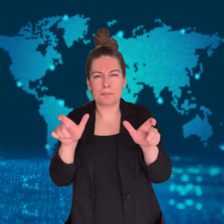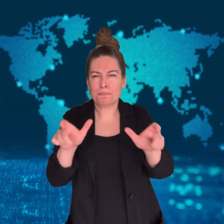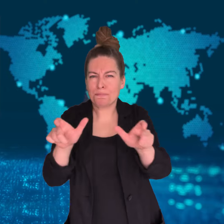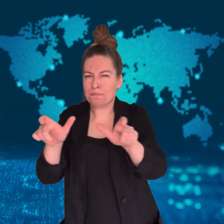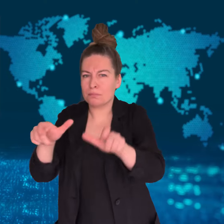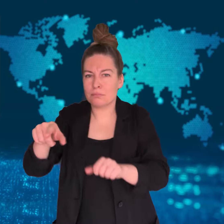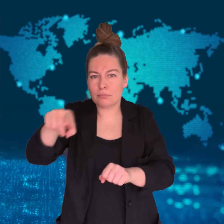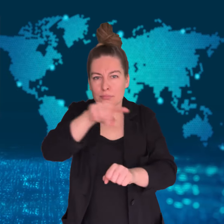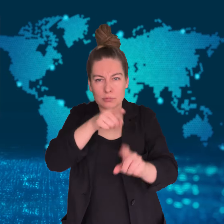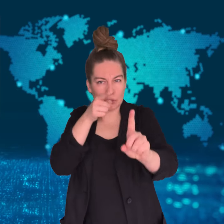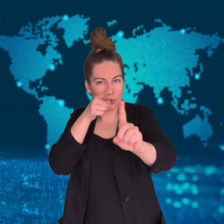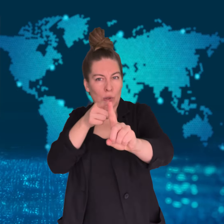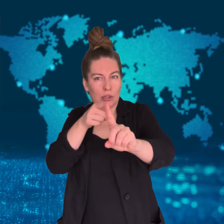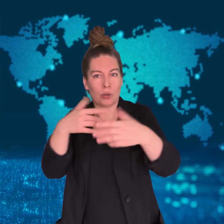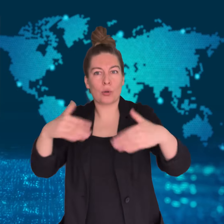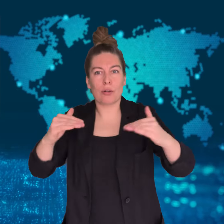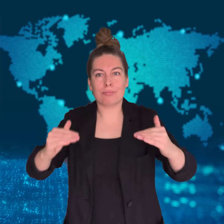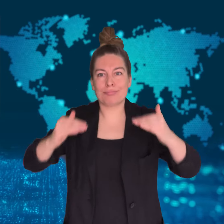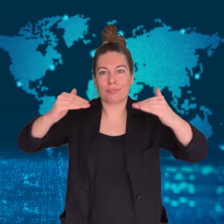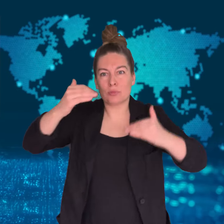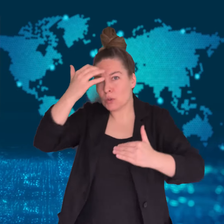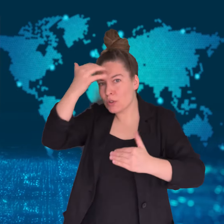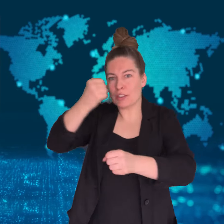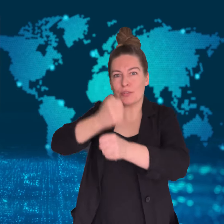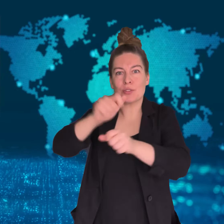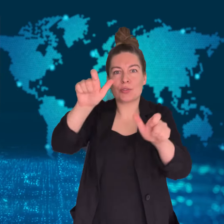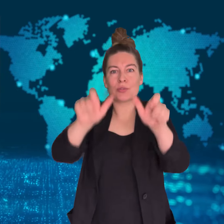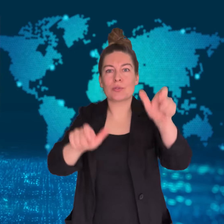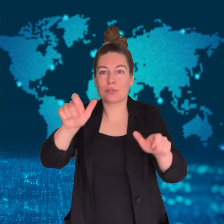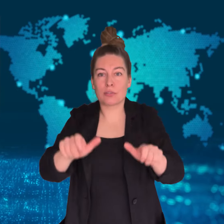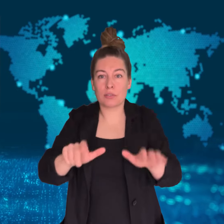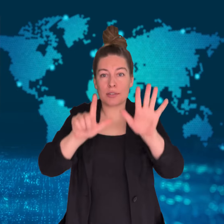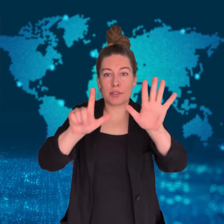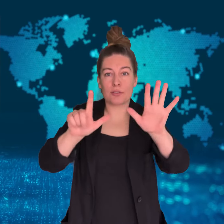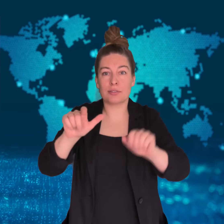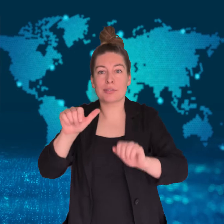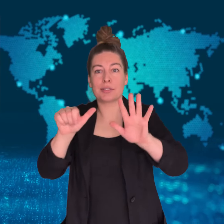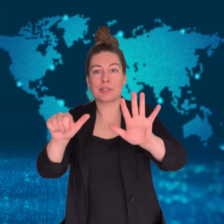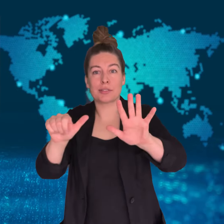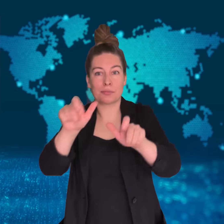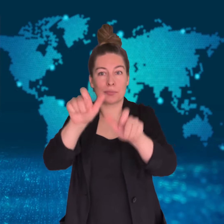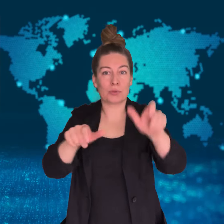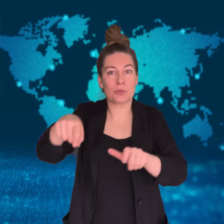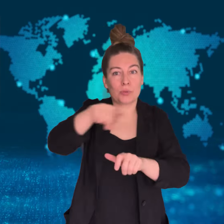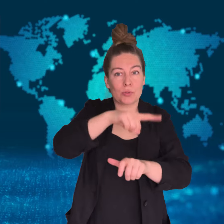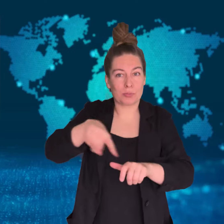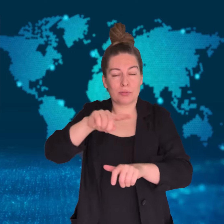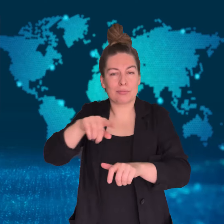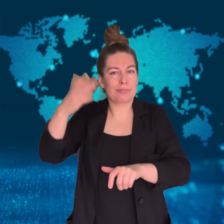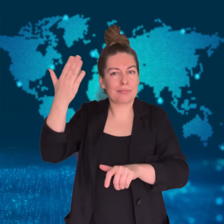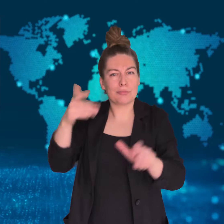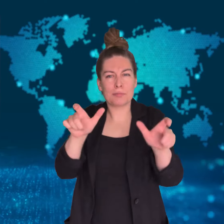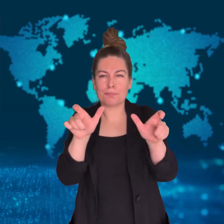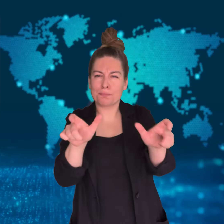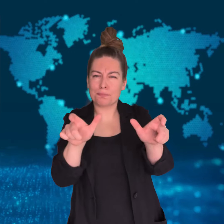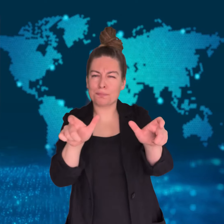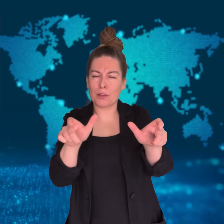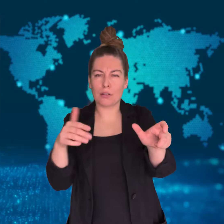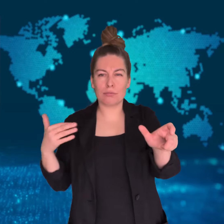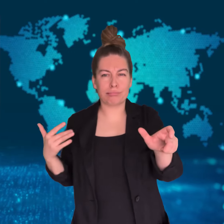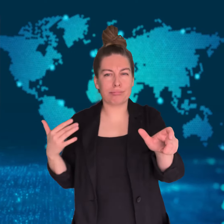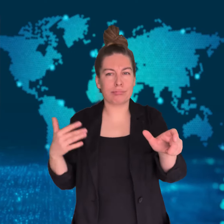The former sanctions that have been lifted argeted 76 high-ranking officials